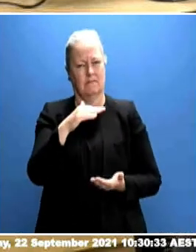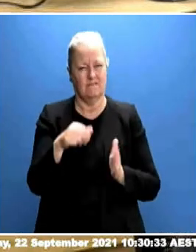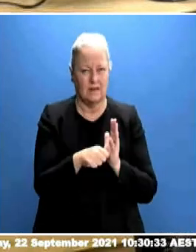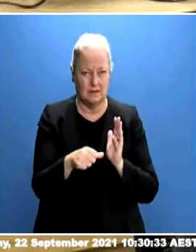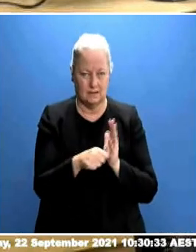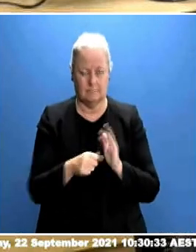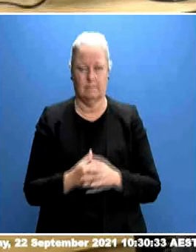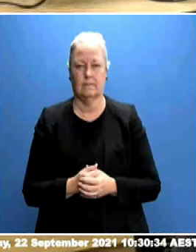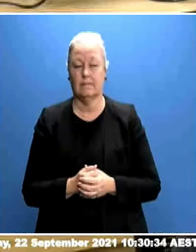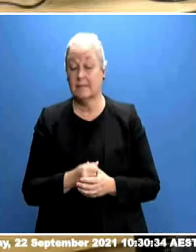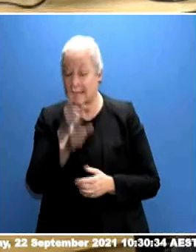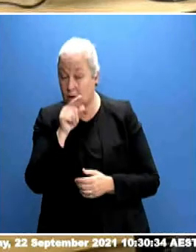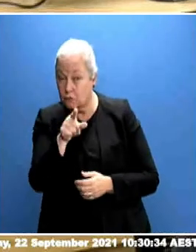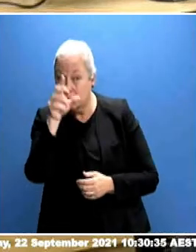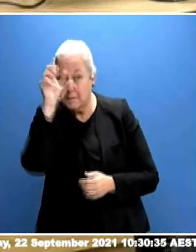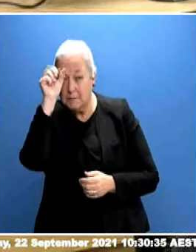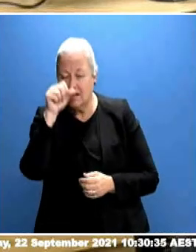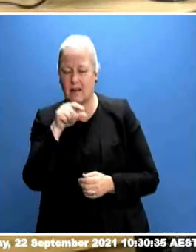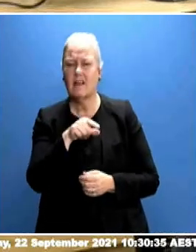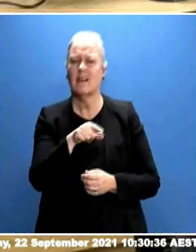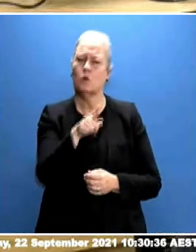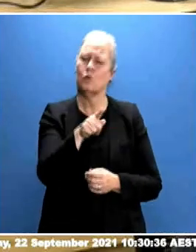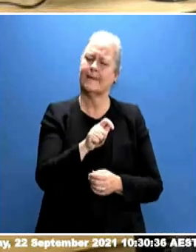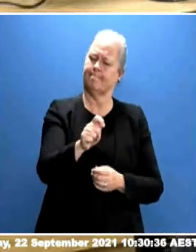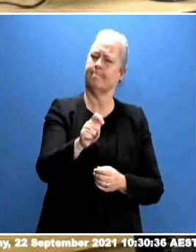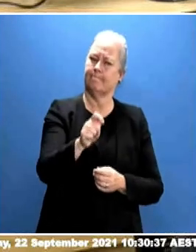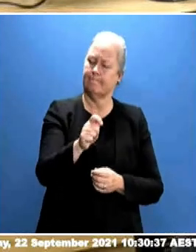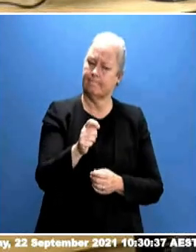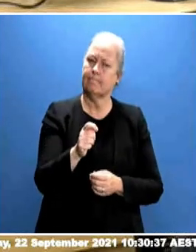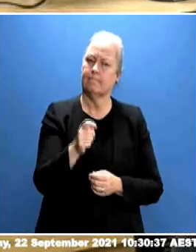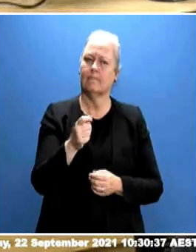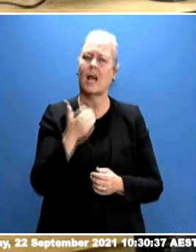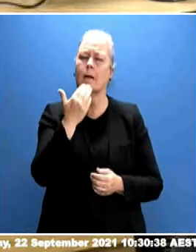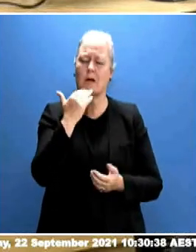Do you remember how much the appeal increased or decreased the package?